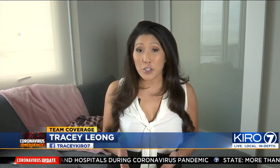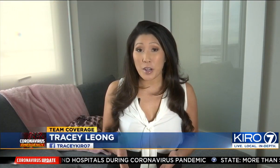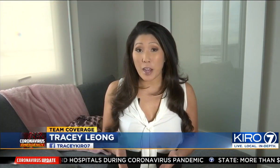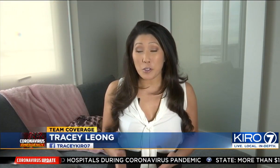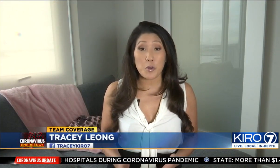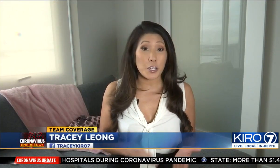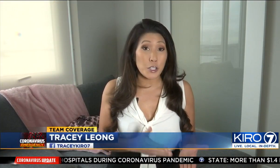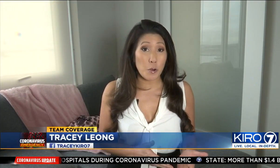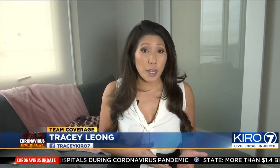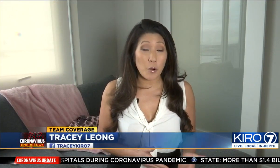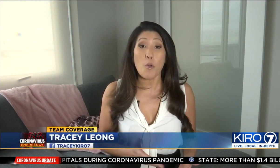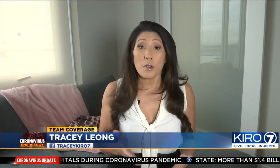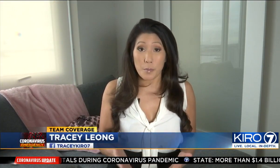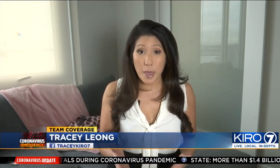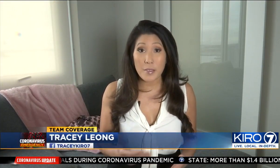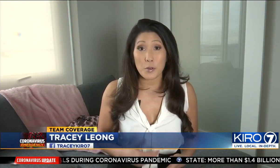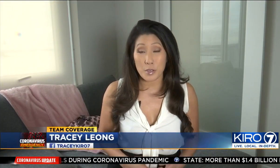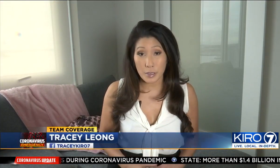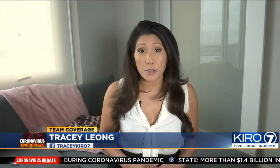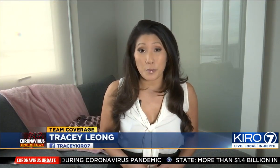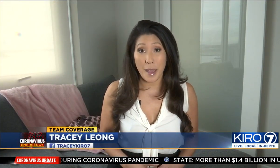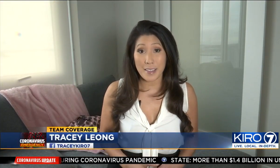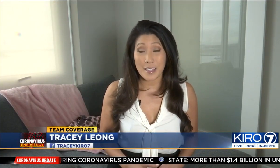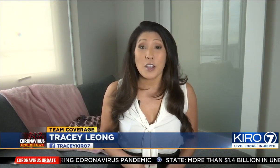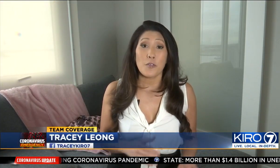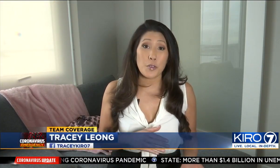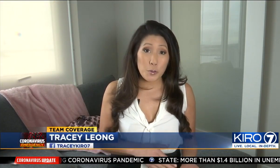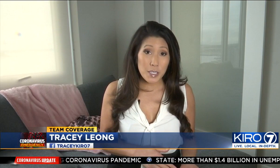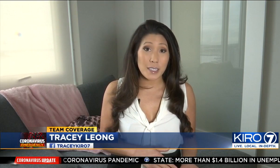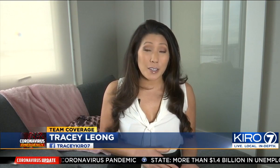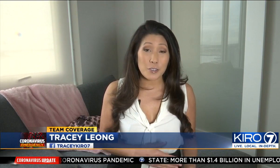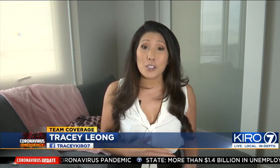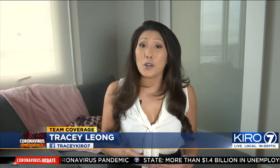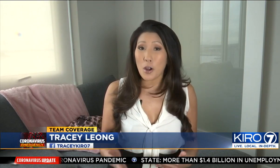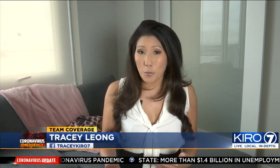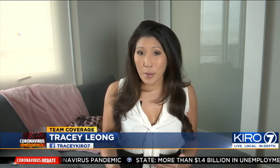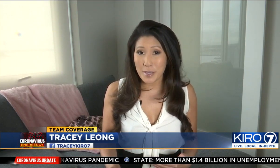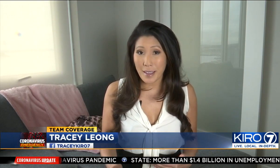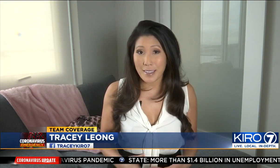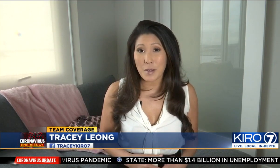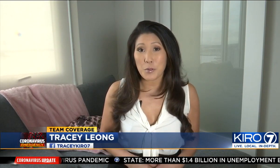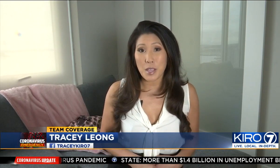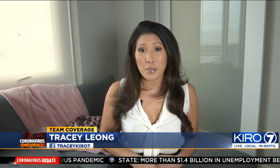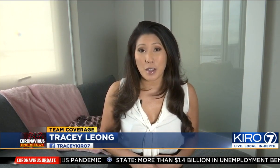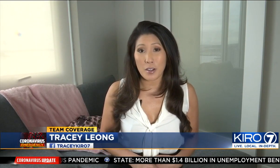SO I WOULD ASK THAT PEOPLE TRY TO REMEMBER TO BE PATIENT, TO BE COMPASSIONATE. Reporter: THE HEARING, SPEECH AND DEAF CENTER HAS